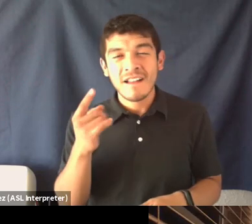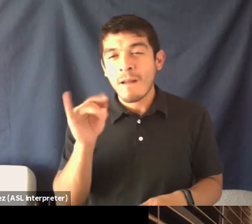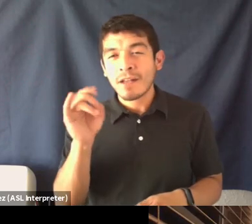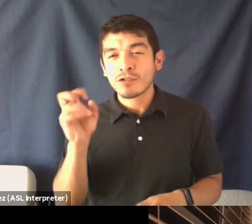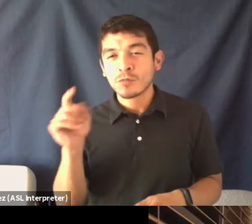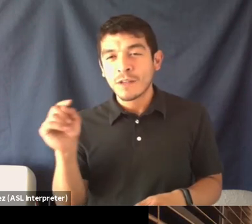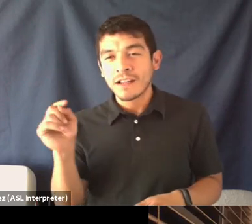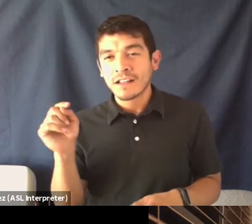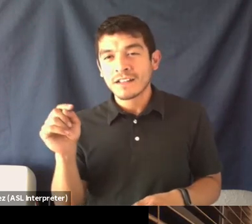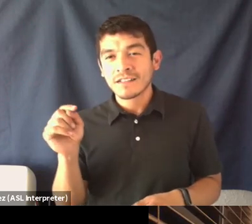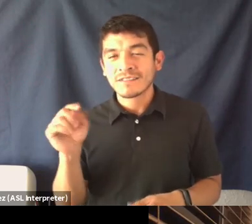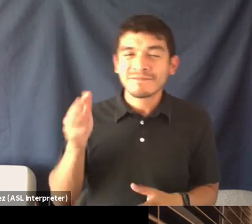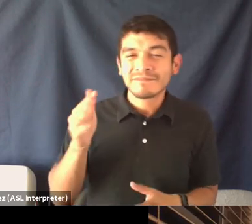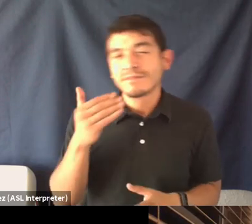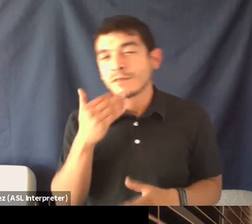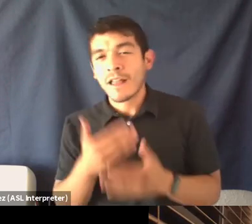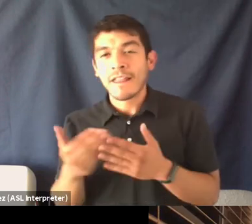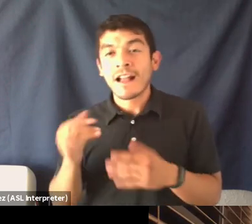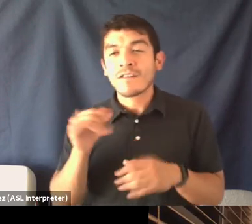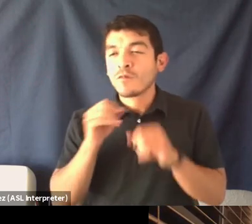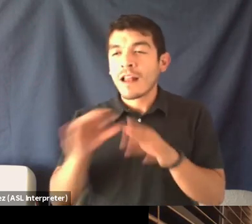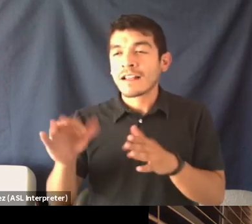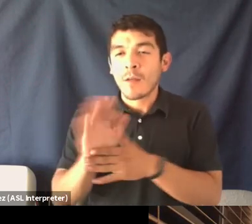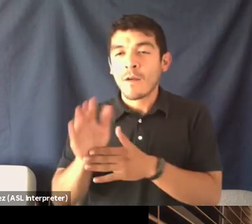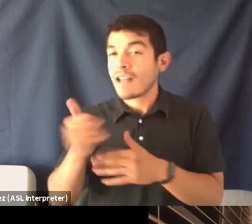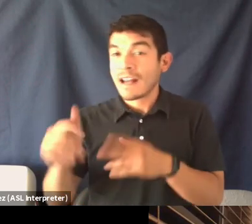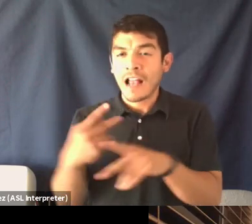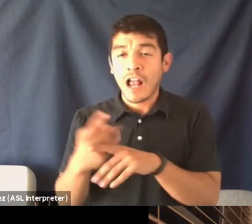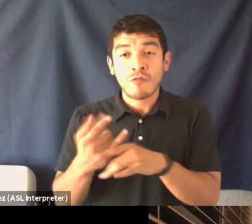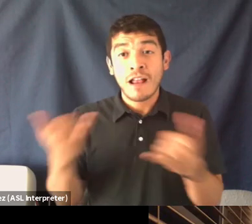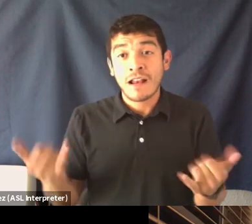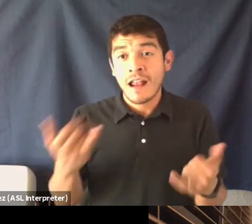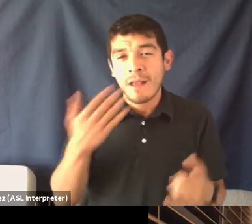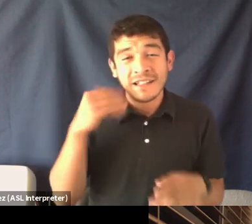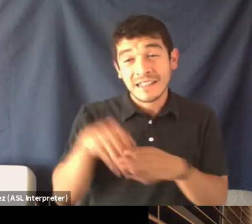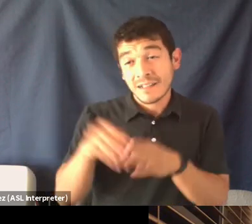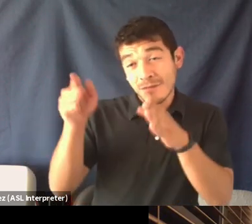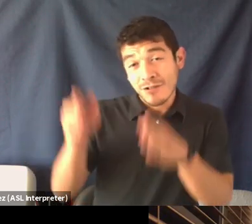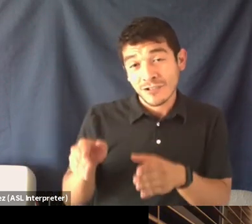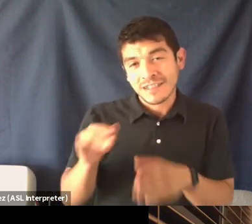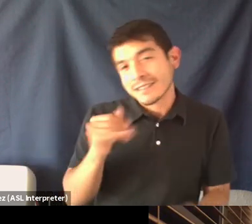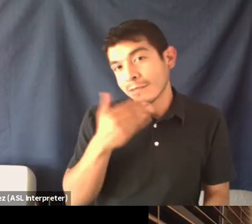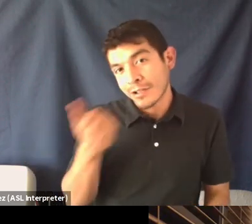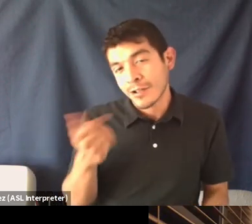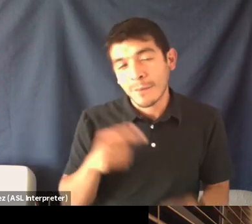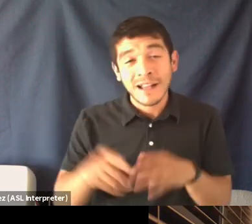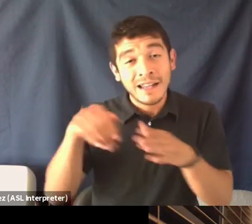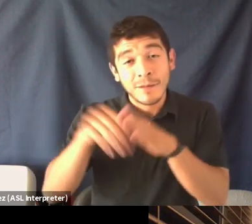of releasing a film of any kind right now is obviously they're certain-- - In-person is difficult. Yeah. Yeah and seeing it